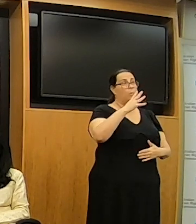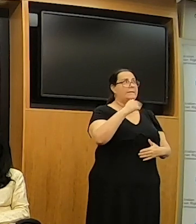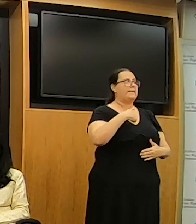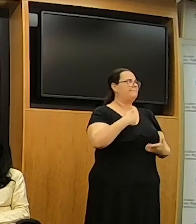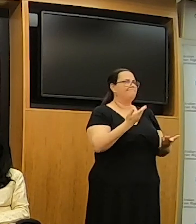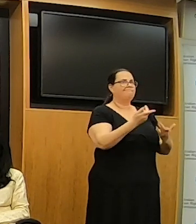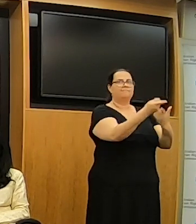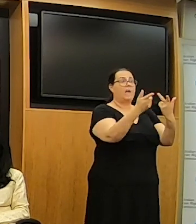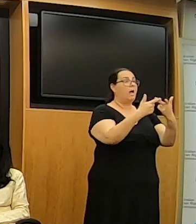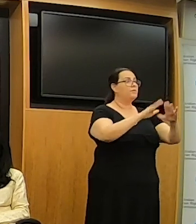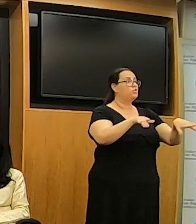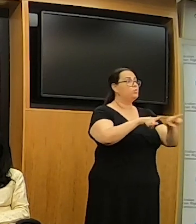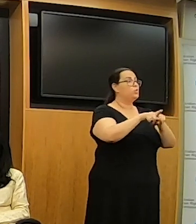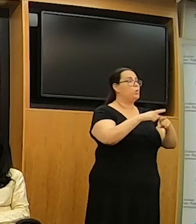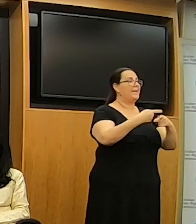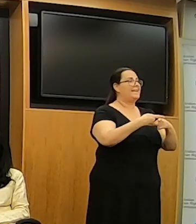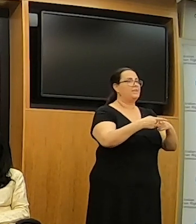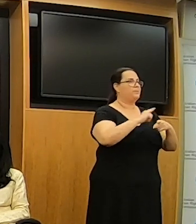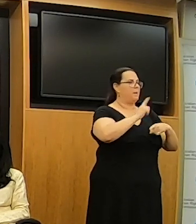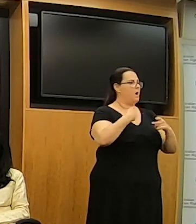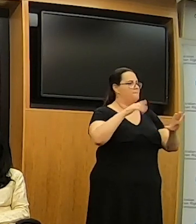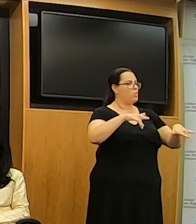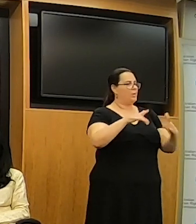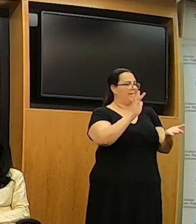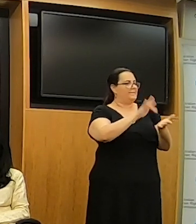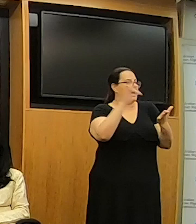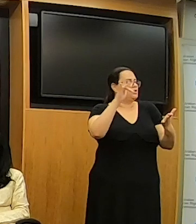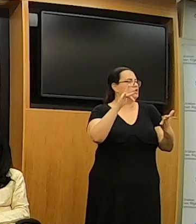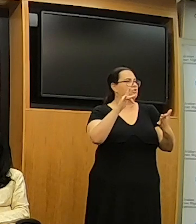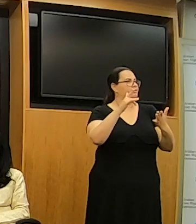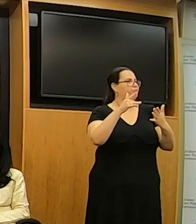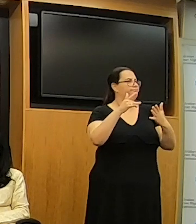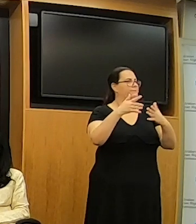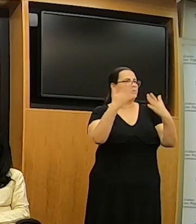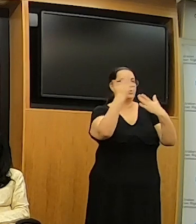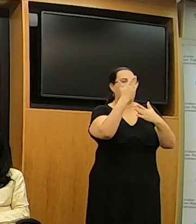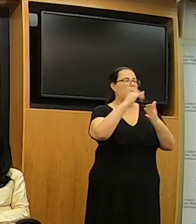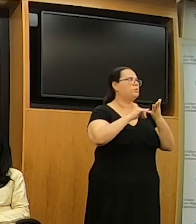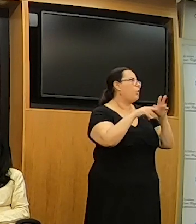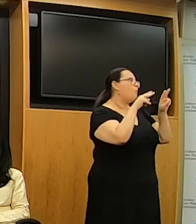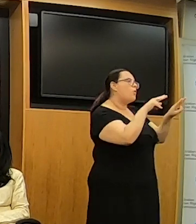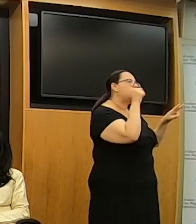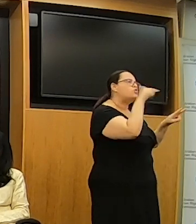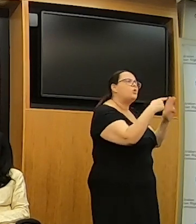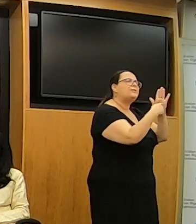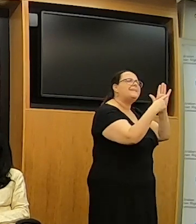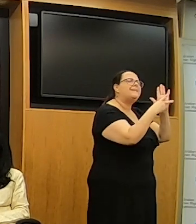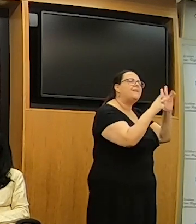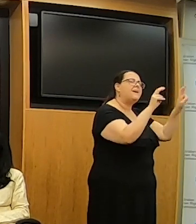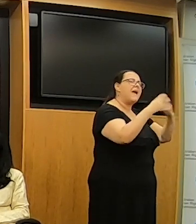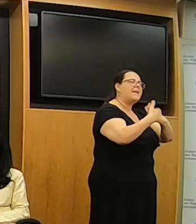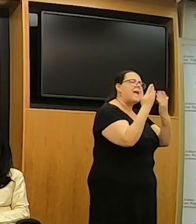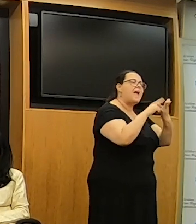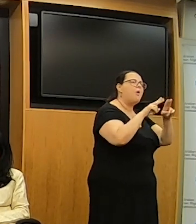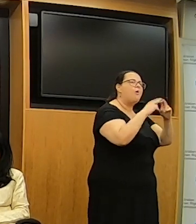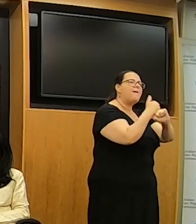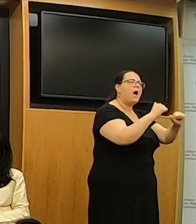so now I found that pretty good episode of course I... Learning from the subtitles.